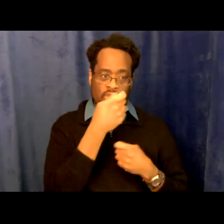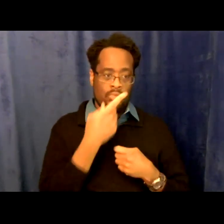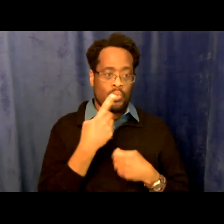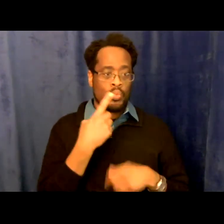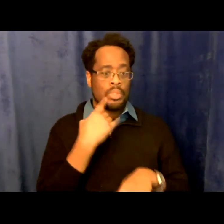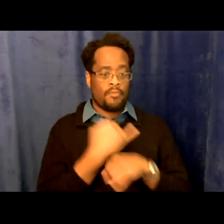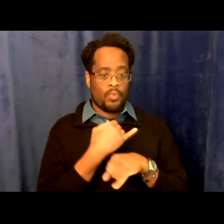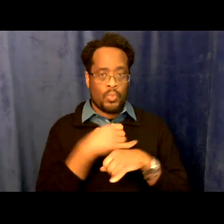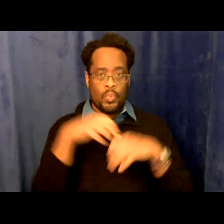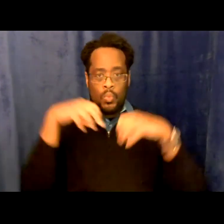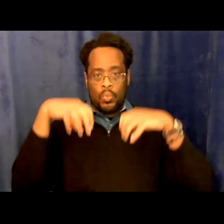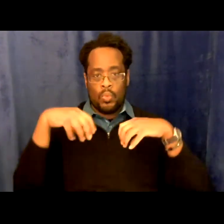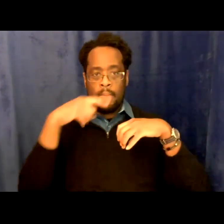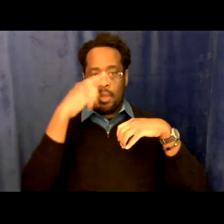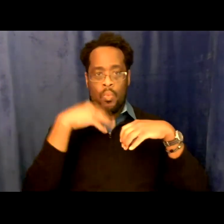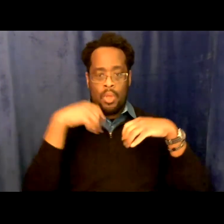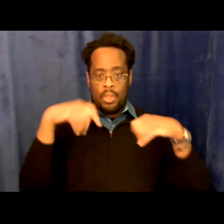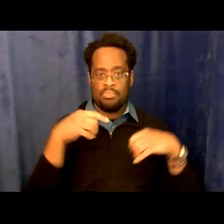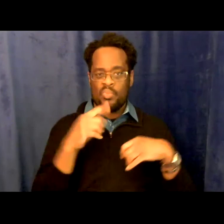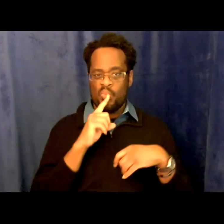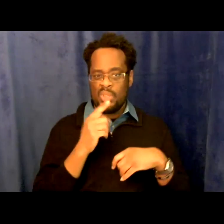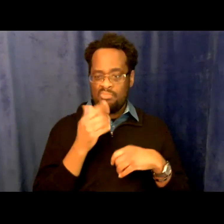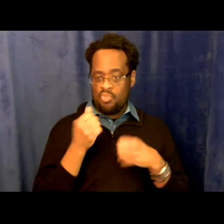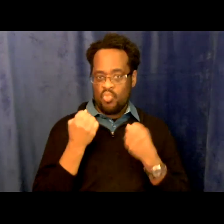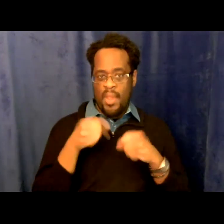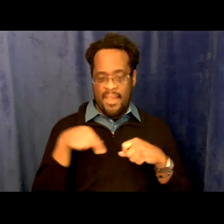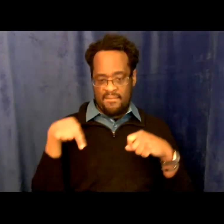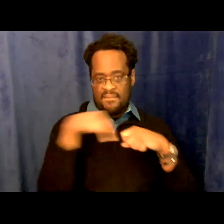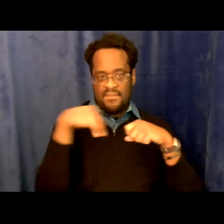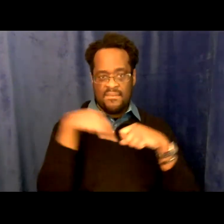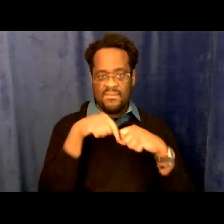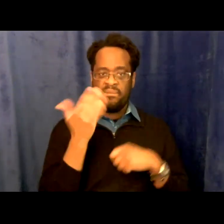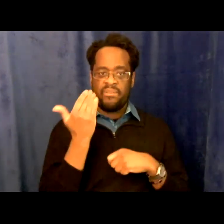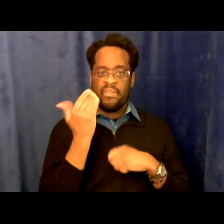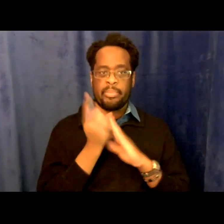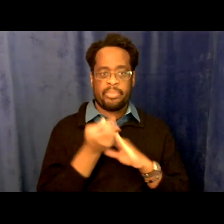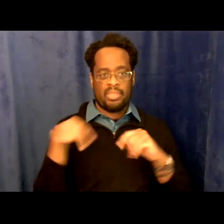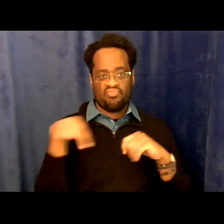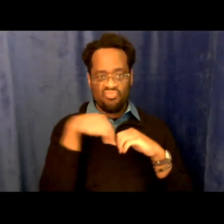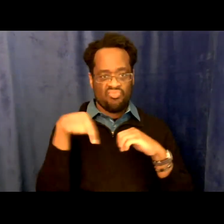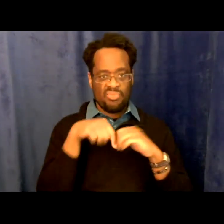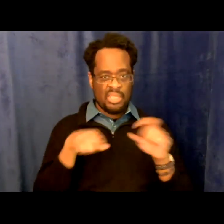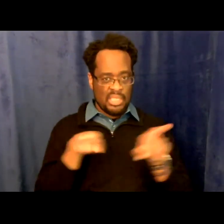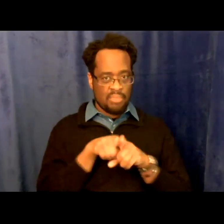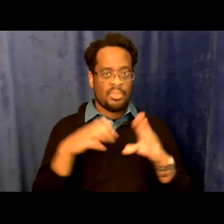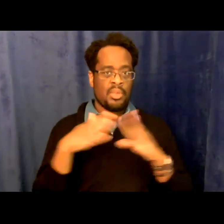it happened because the deaf school and the deaf school campus it was so close between the two